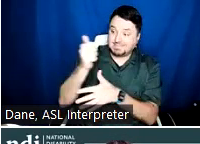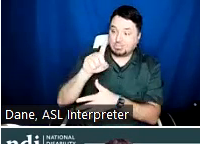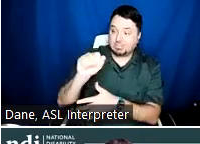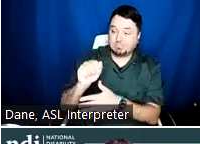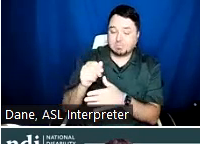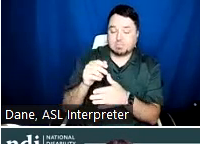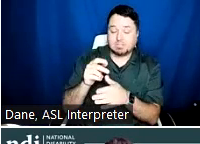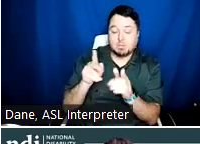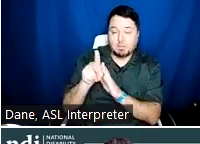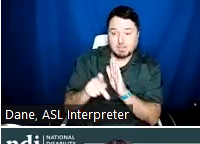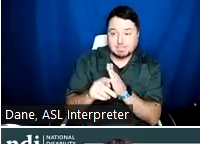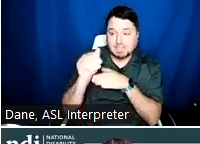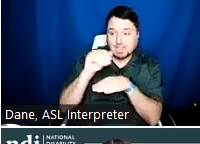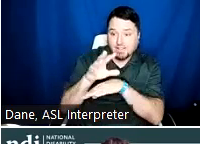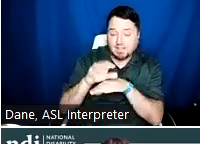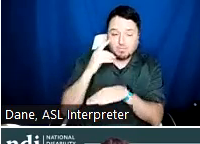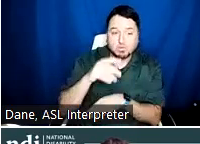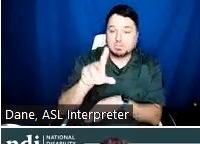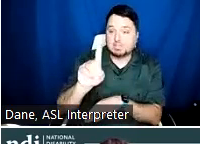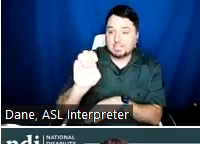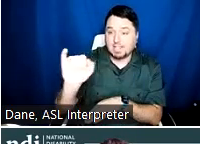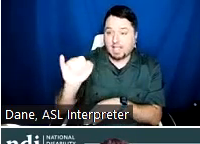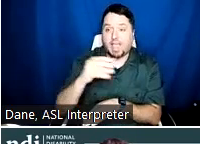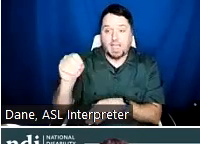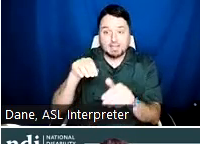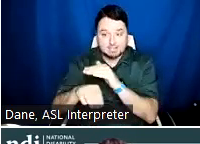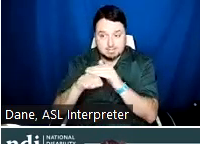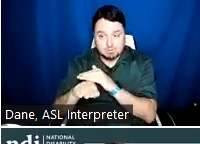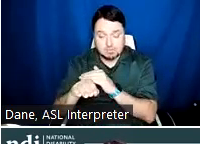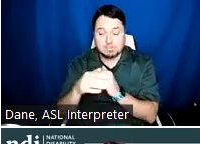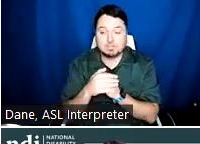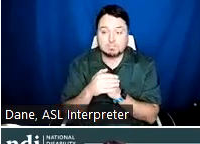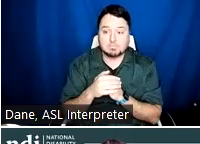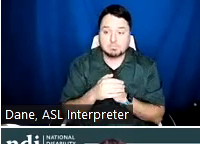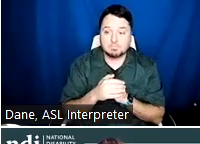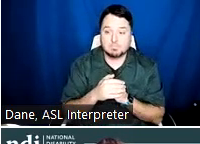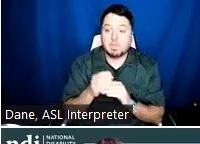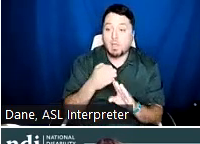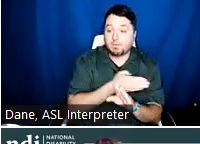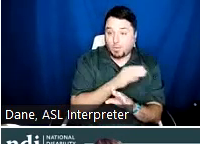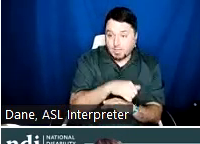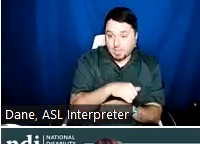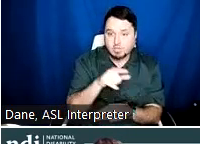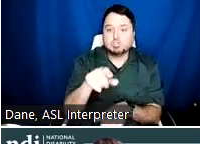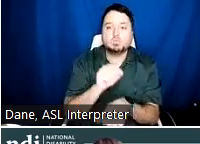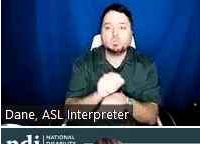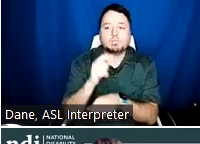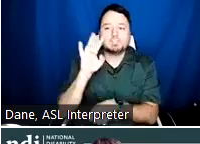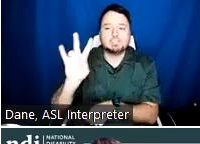equity, inclusion and accessibility initiatives. Prior to that, she worked for seven years at the